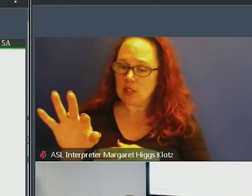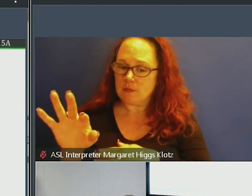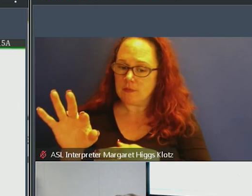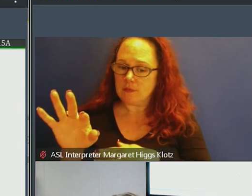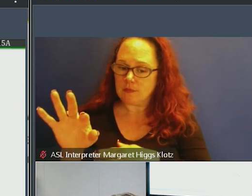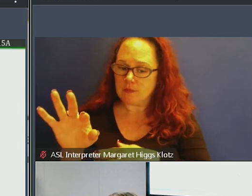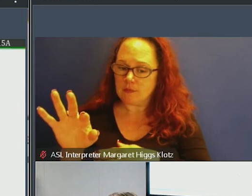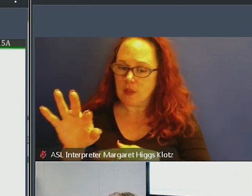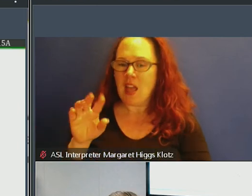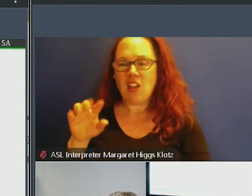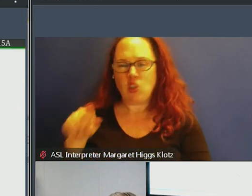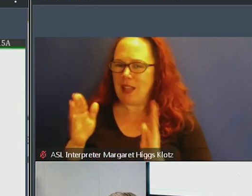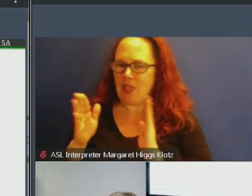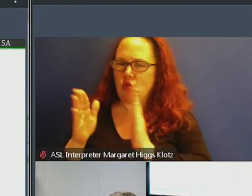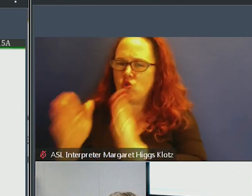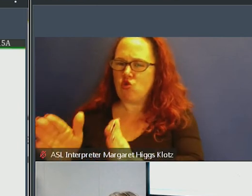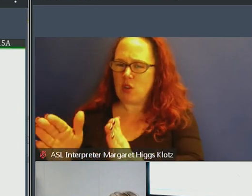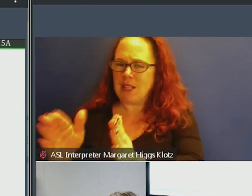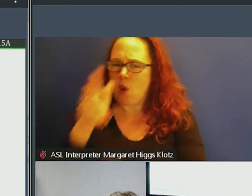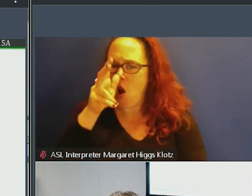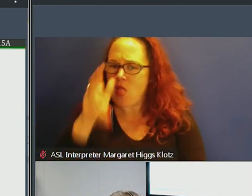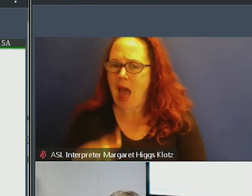You said the roads are dimly lit and okay.